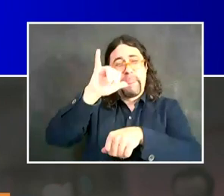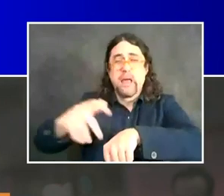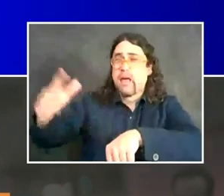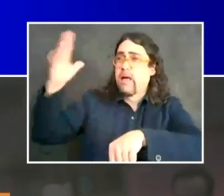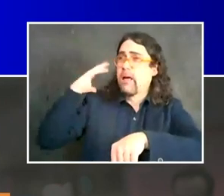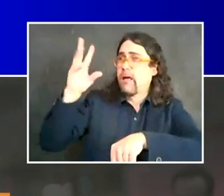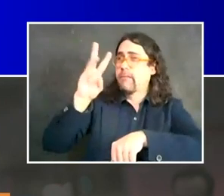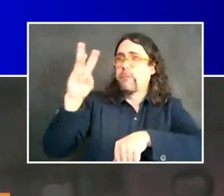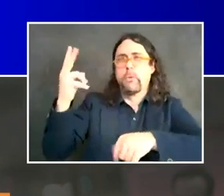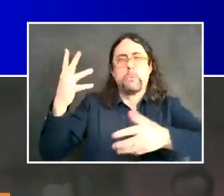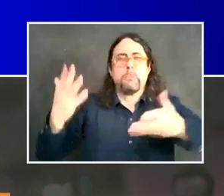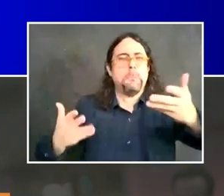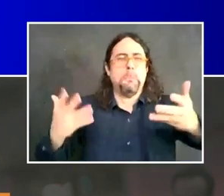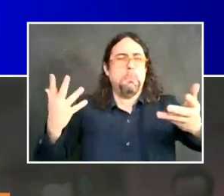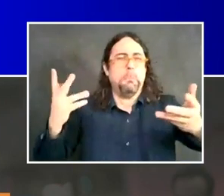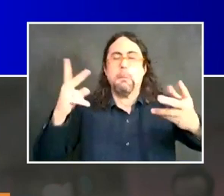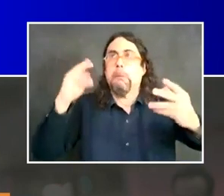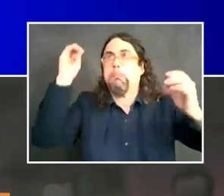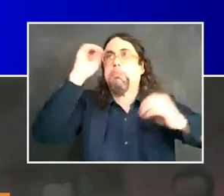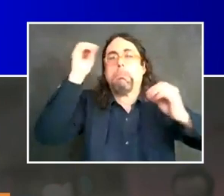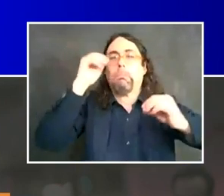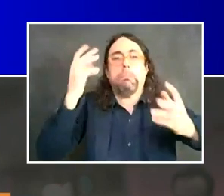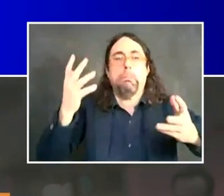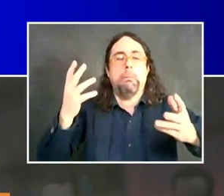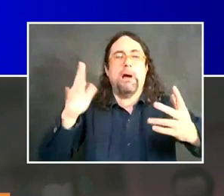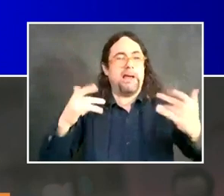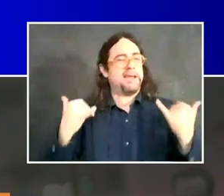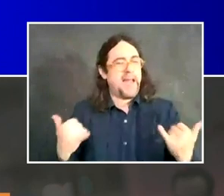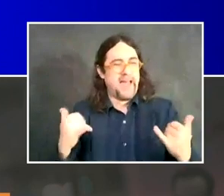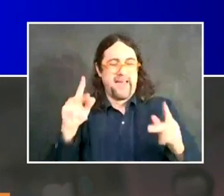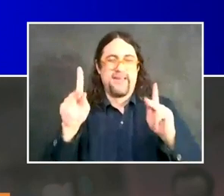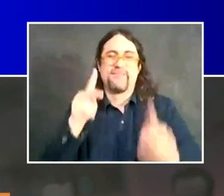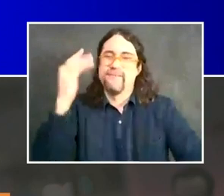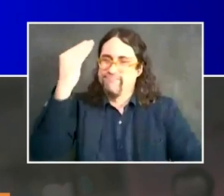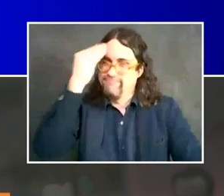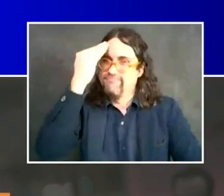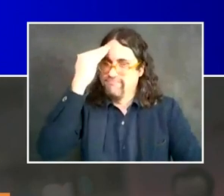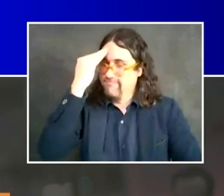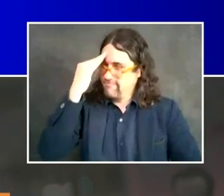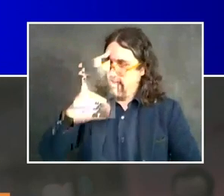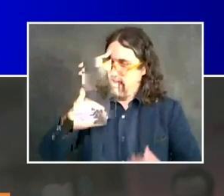NOW OUR MILITARY DOES PROVIDE IT IN A POWERFUL WAY.